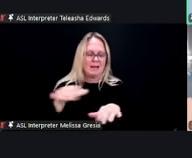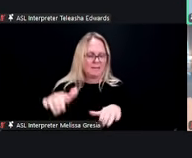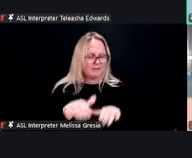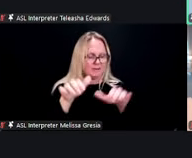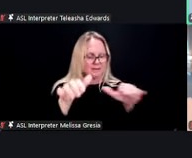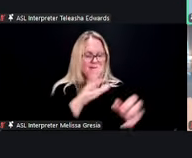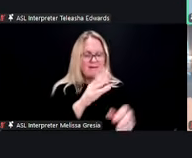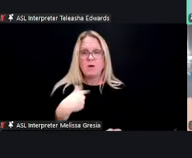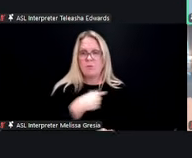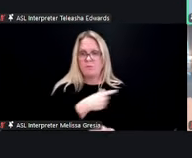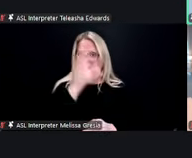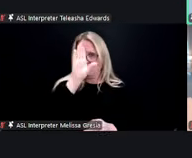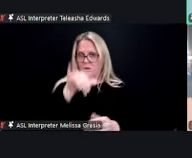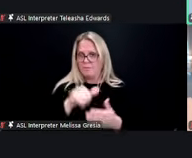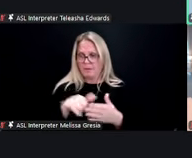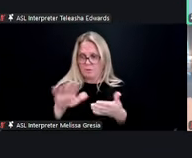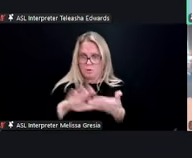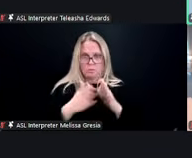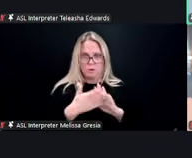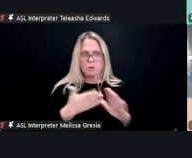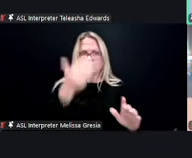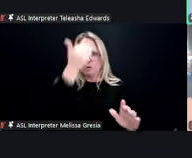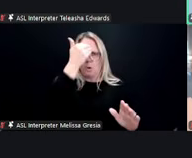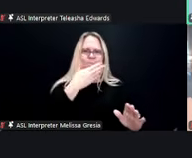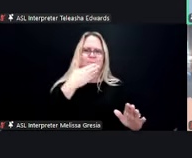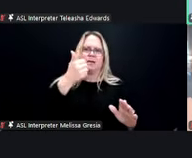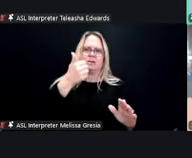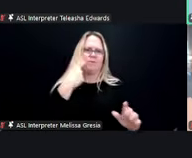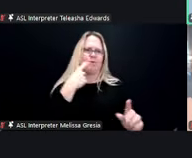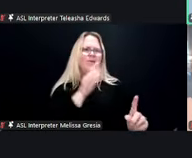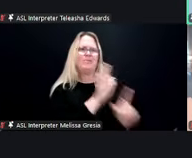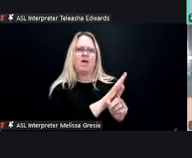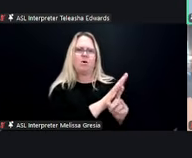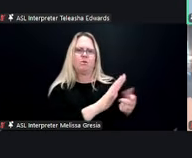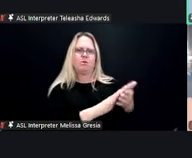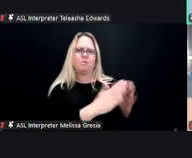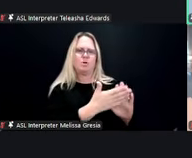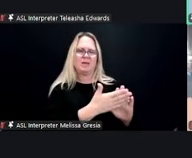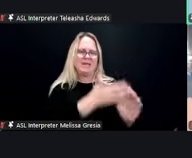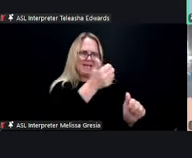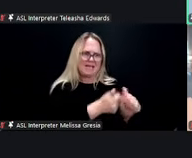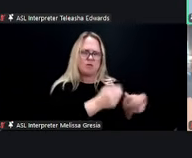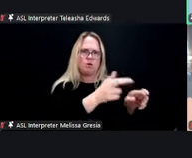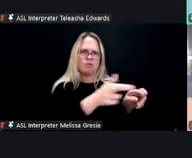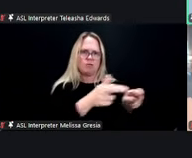that the communities know best what's going to work. each of the regions know best where the